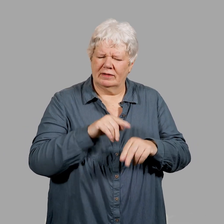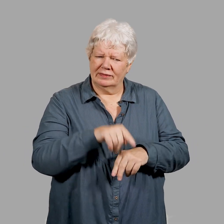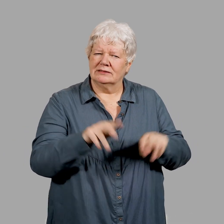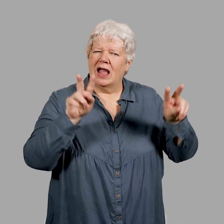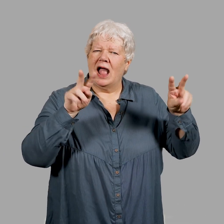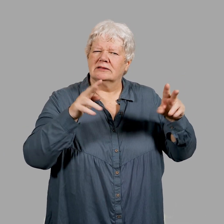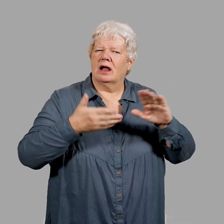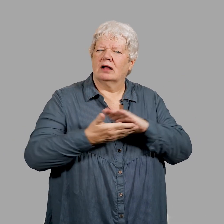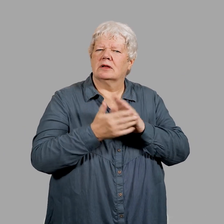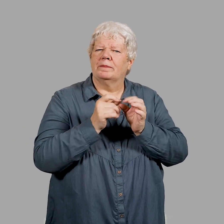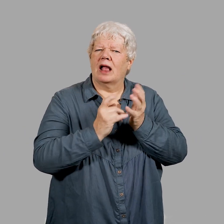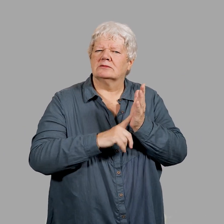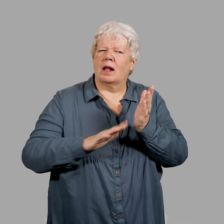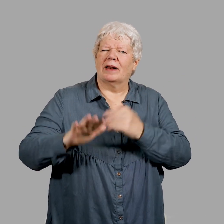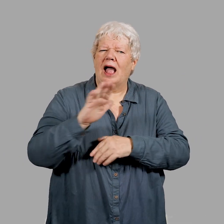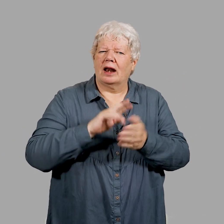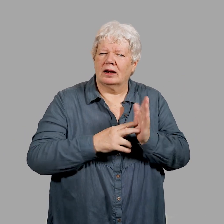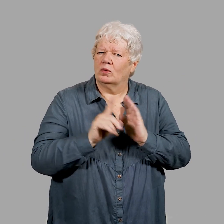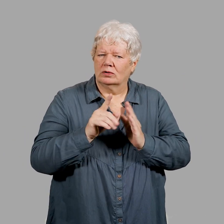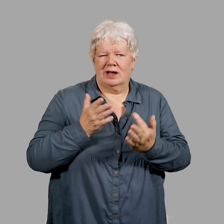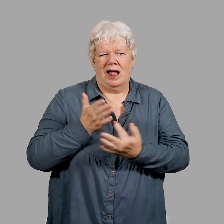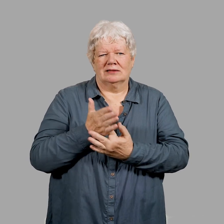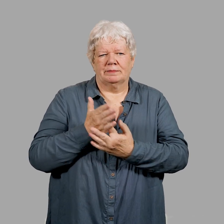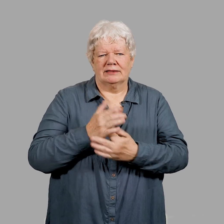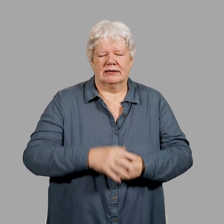Heading in BSL National Plan 2023-2029: Accessibility